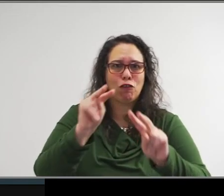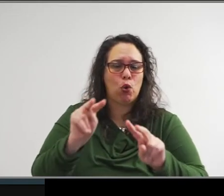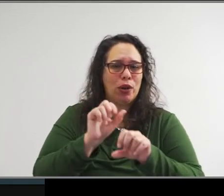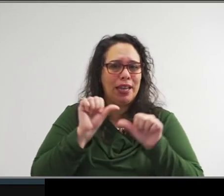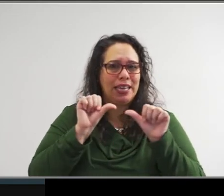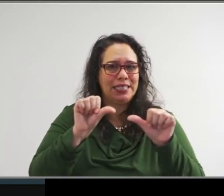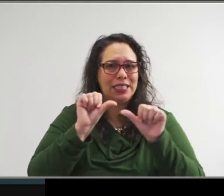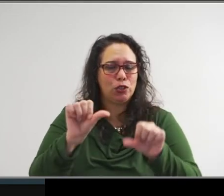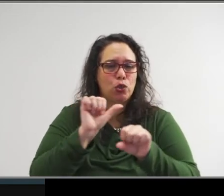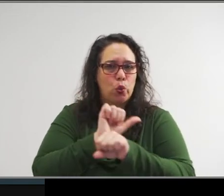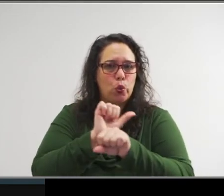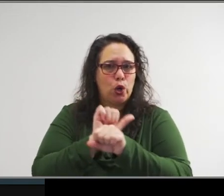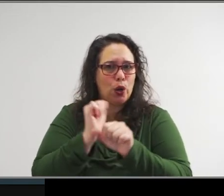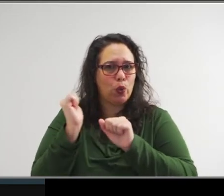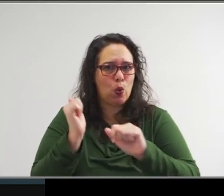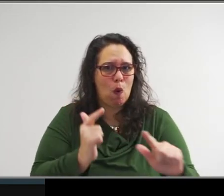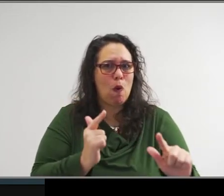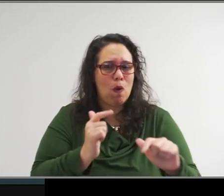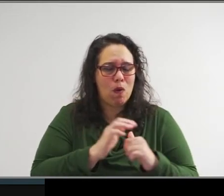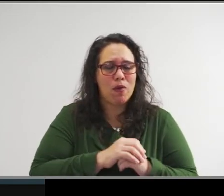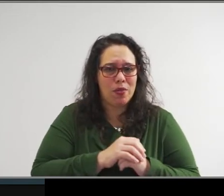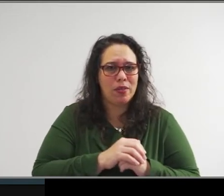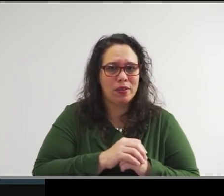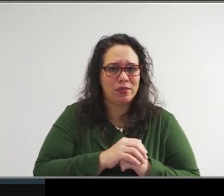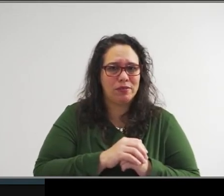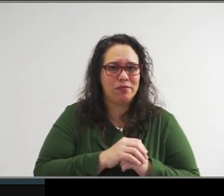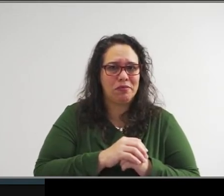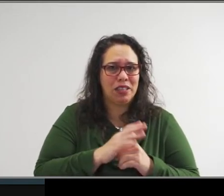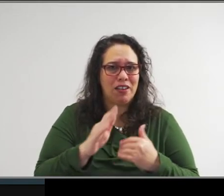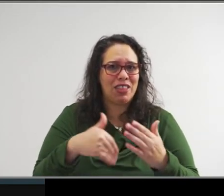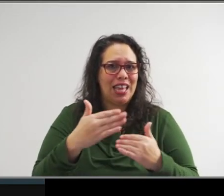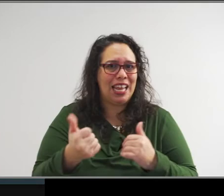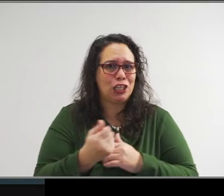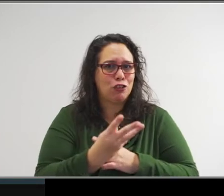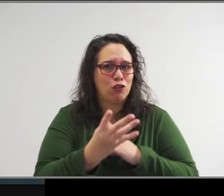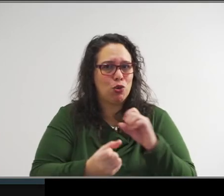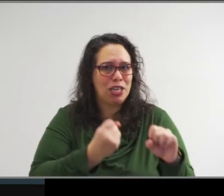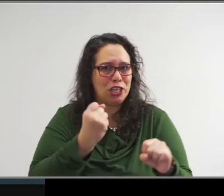well over the next few years, what this said